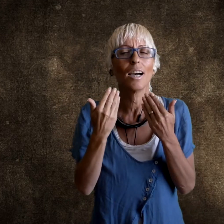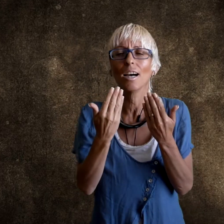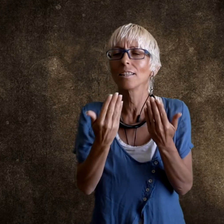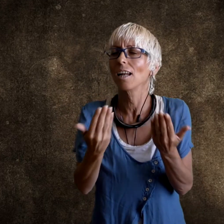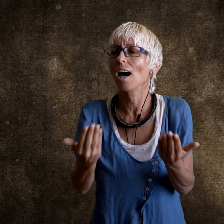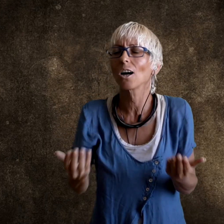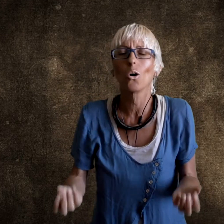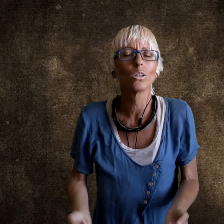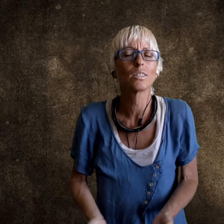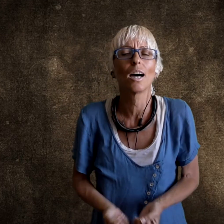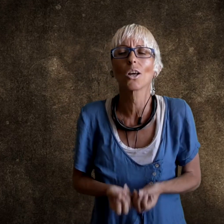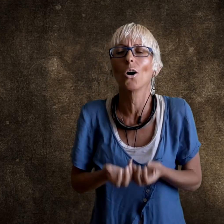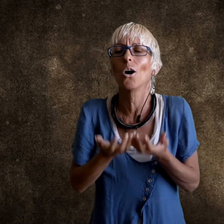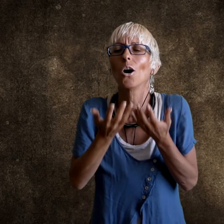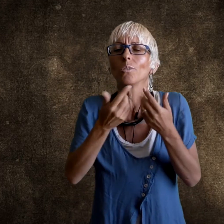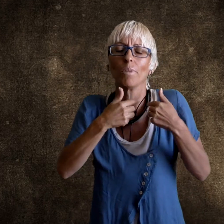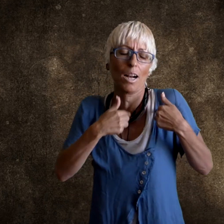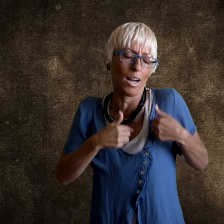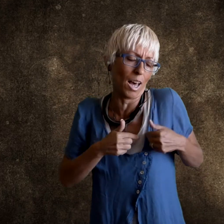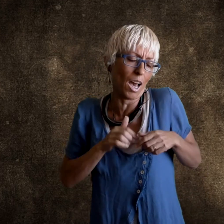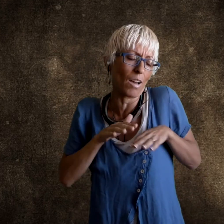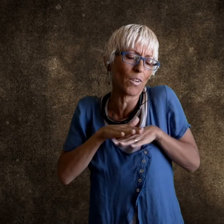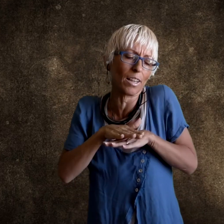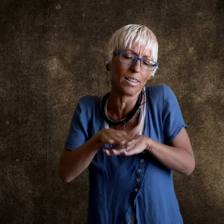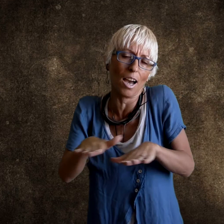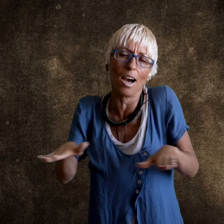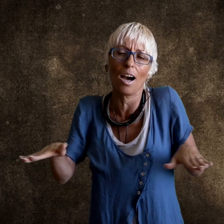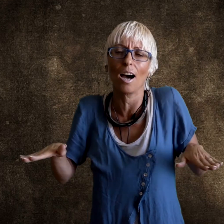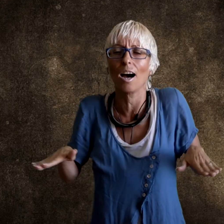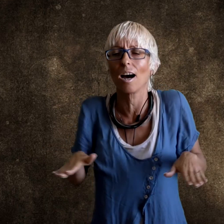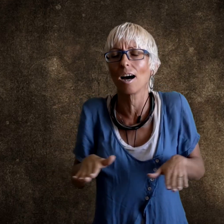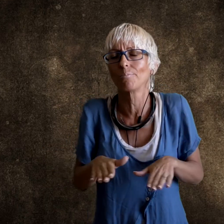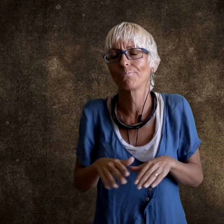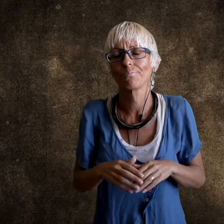i'll give you treasures from beneath the sea